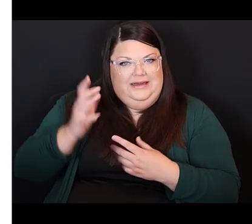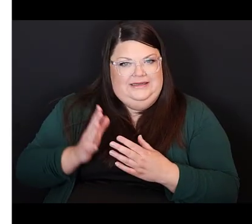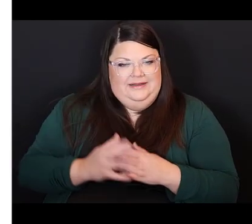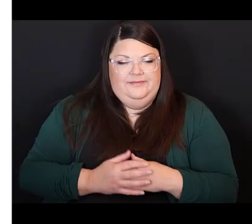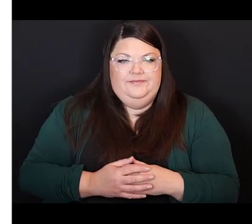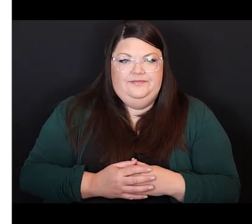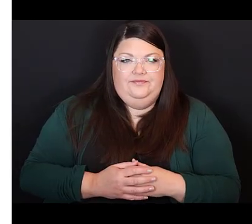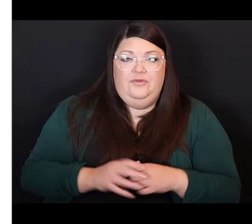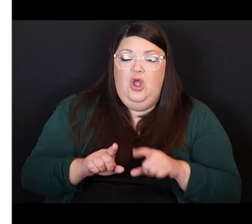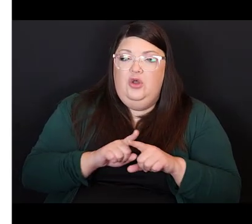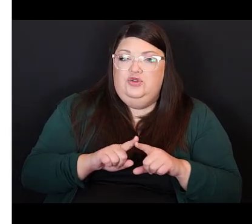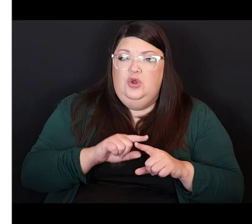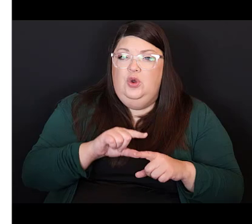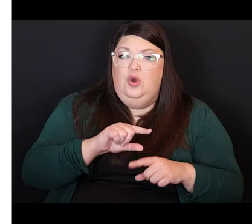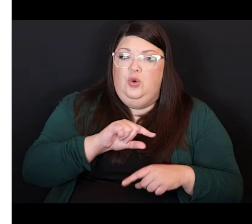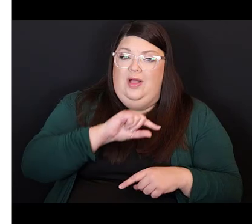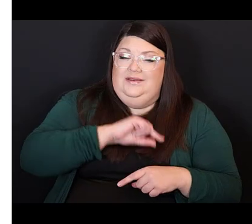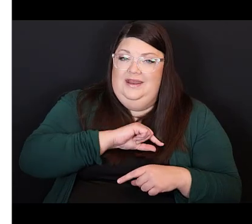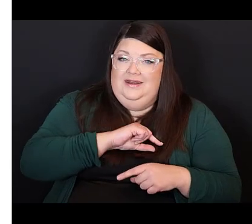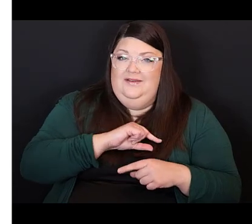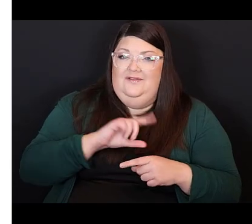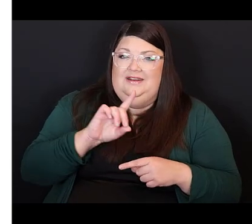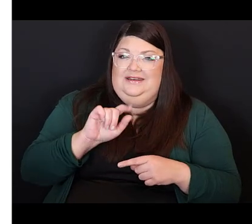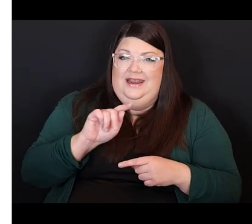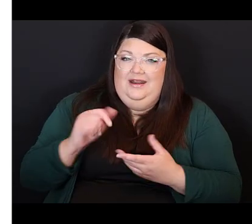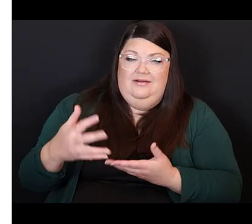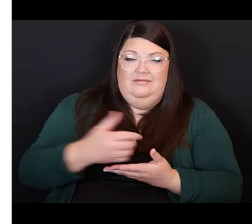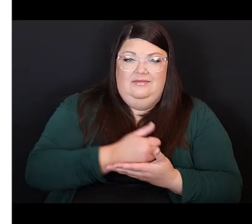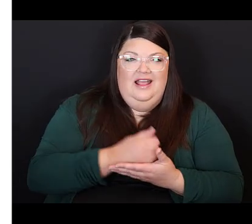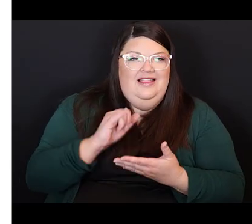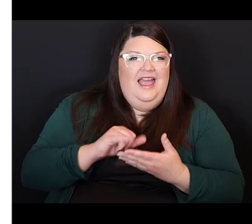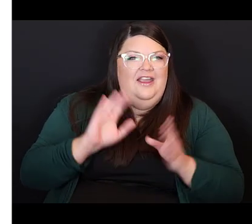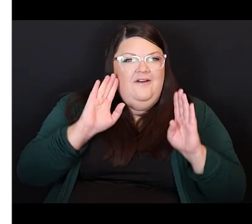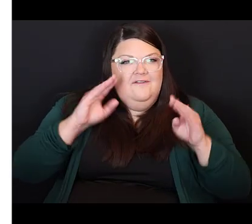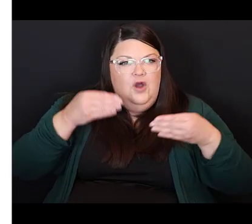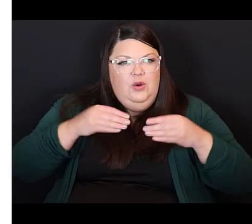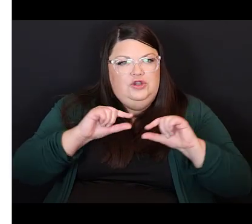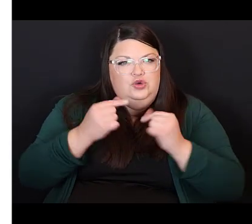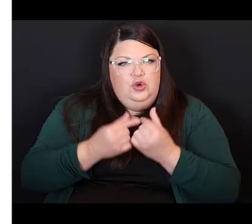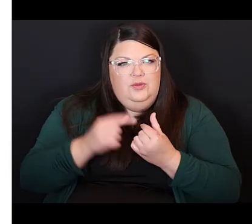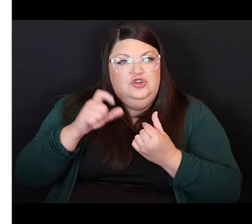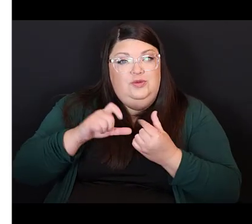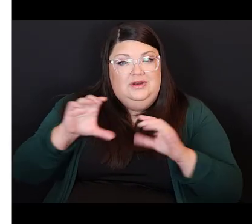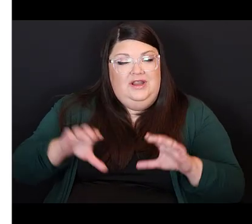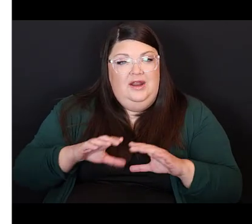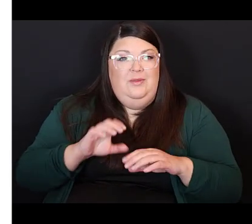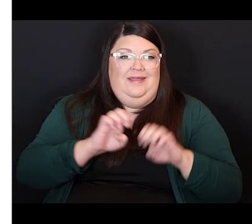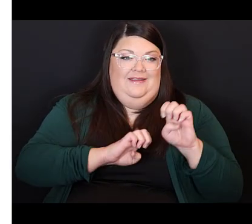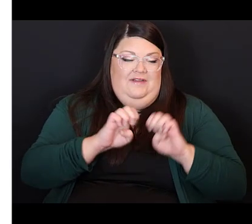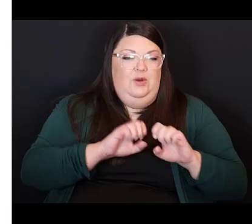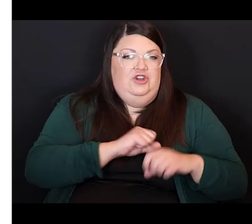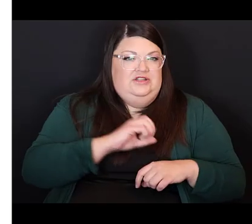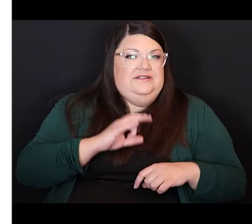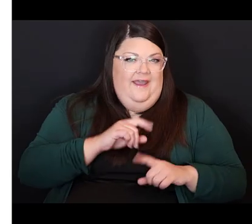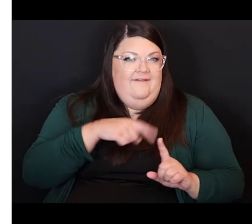Also, qualitative data collection, like a focus group, should be done by evaluation staff.